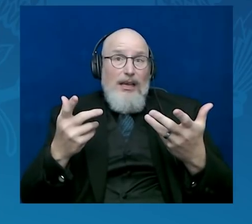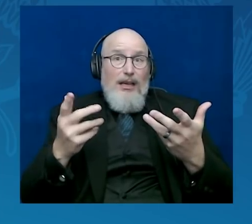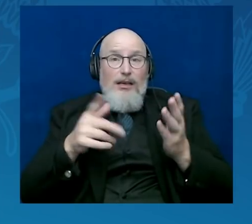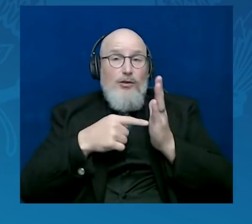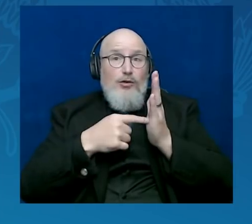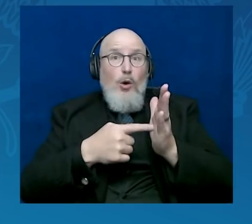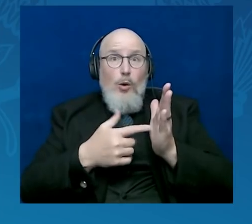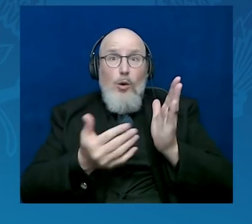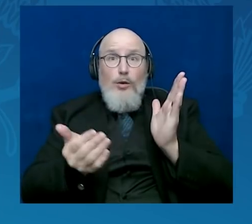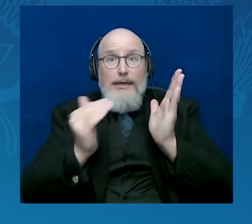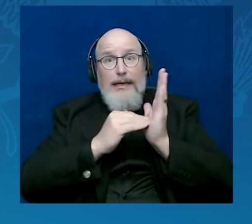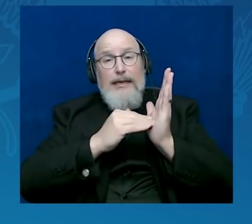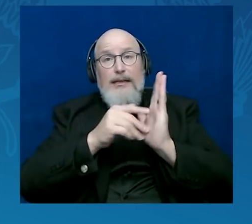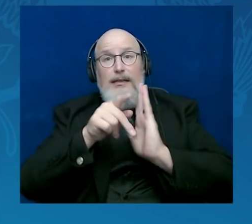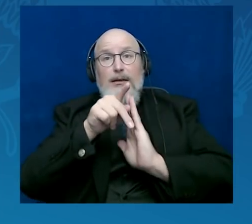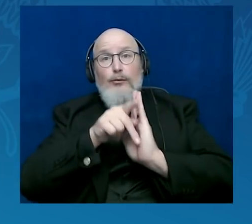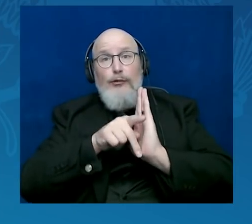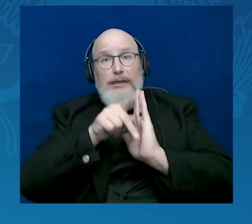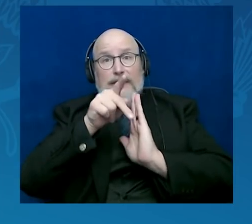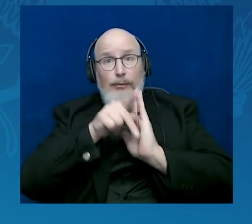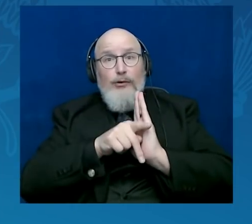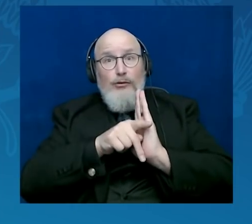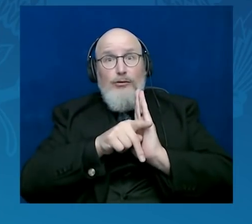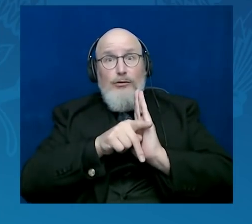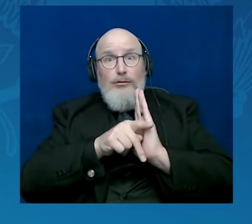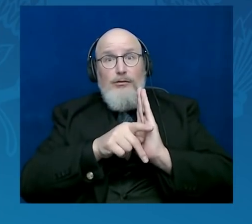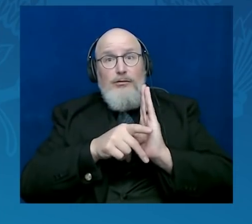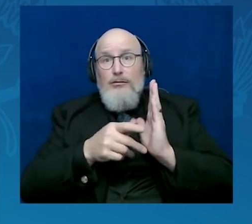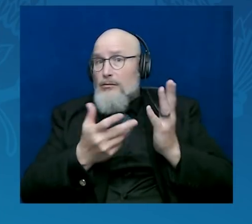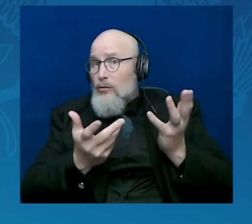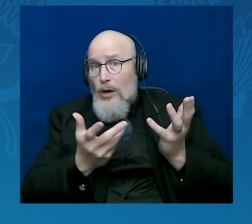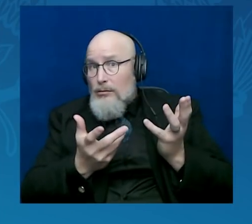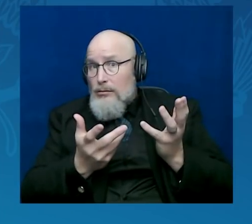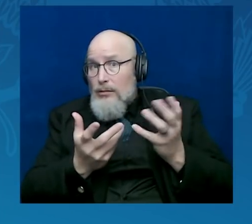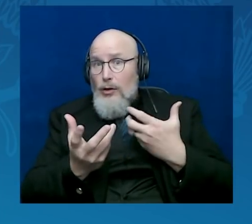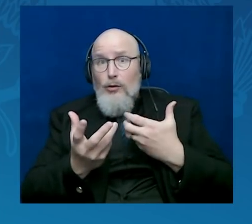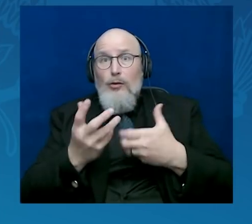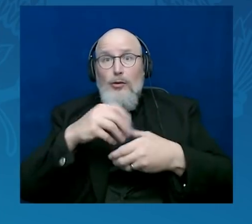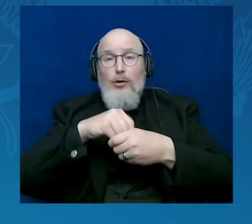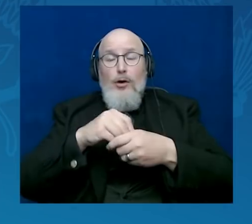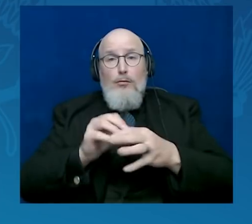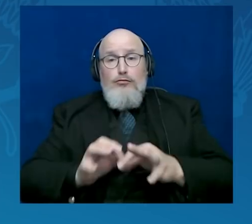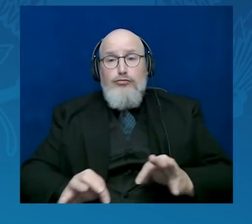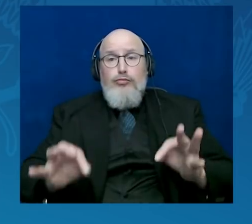the principles that we have that include the importance of being a government